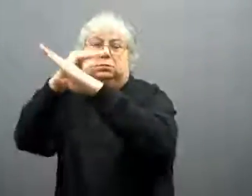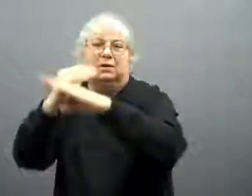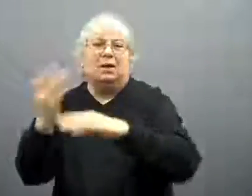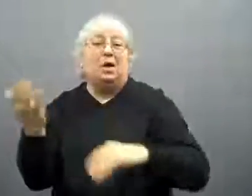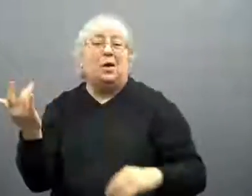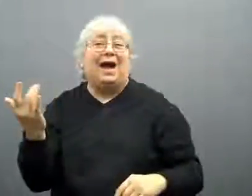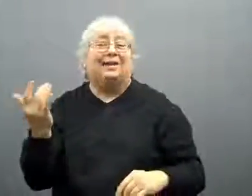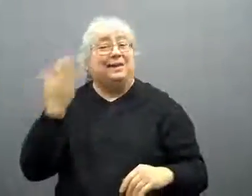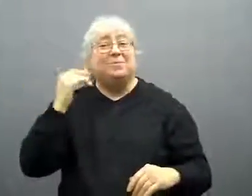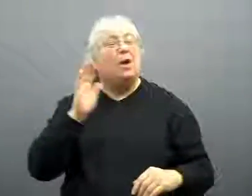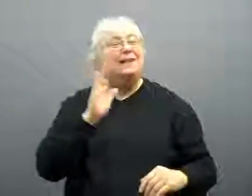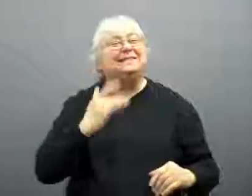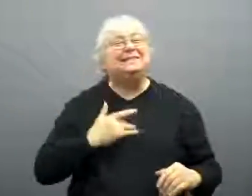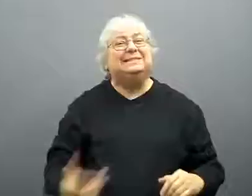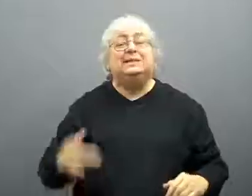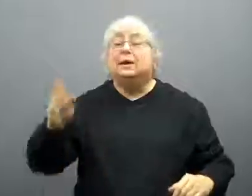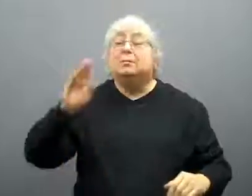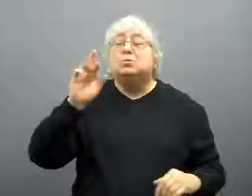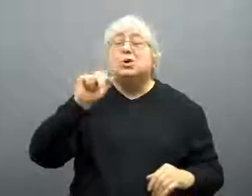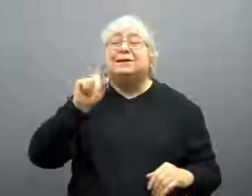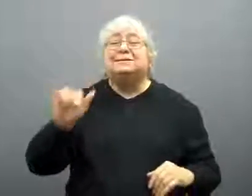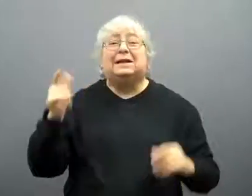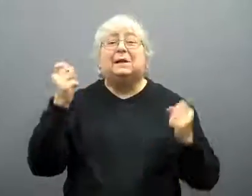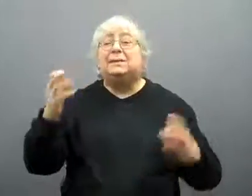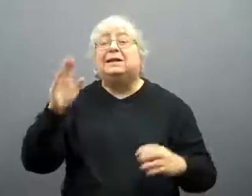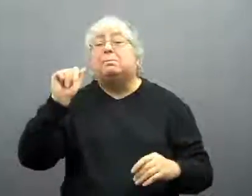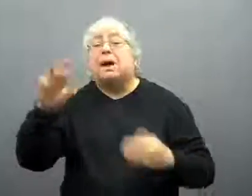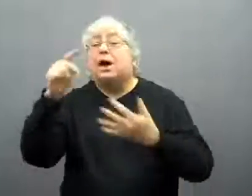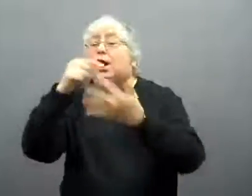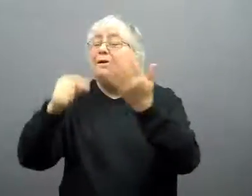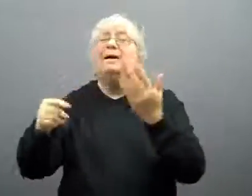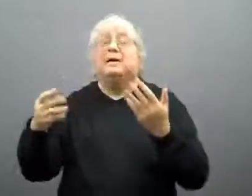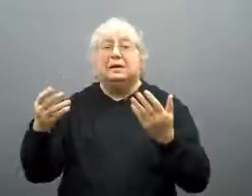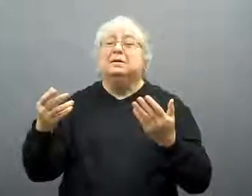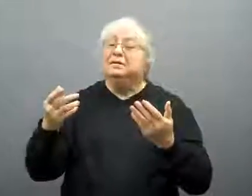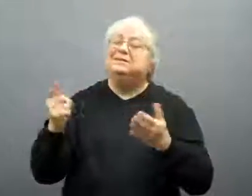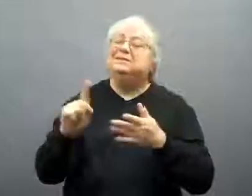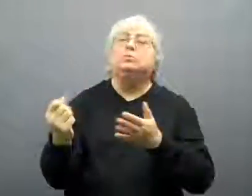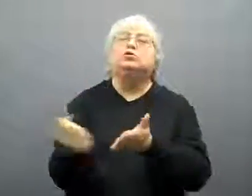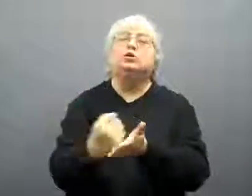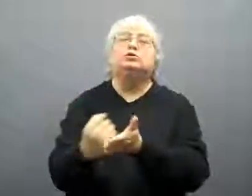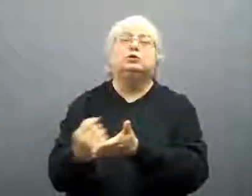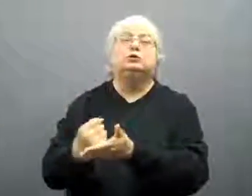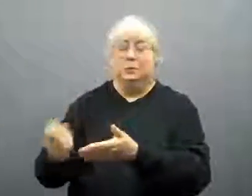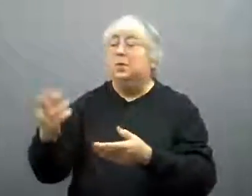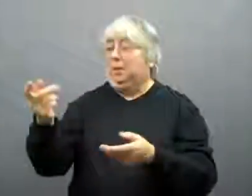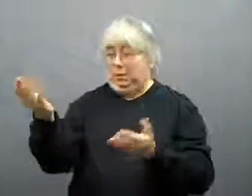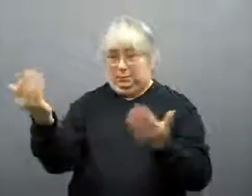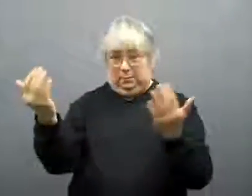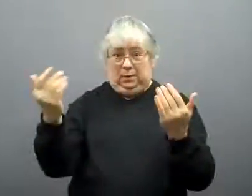In Brazil, many bars allow patrons to run up tabs.